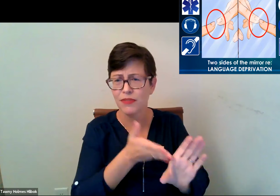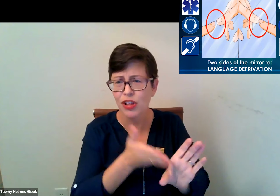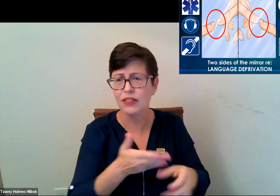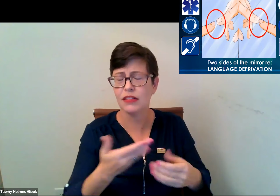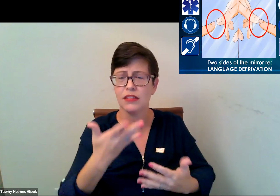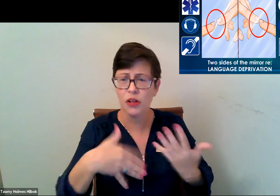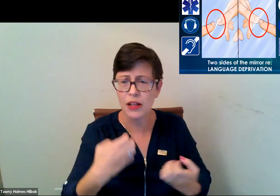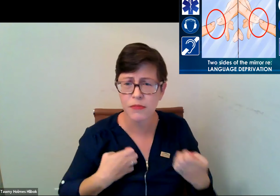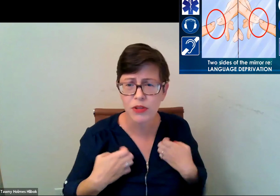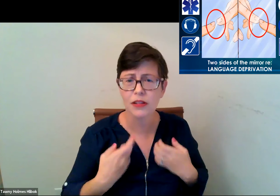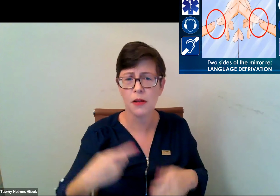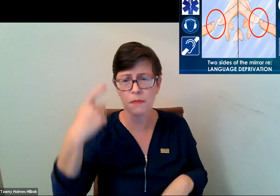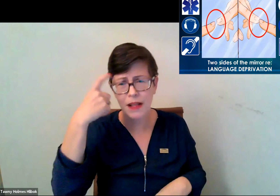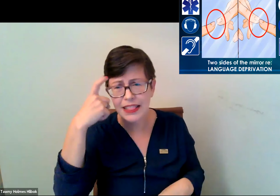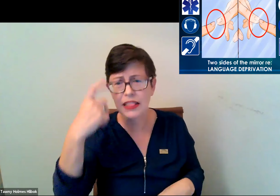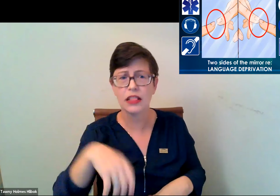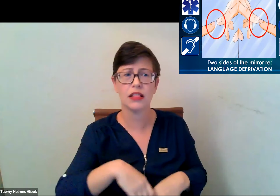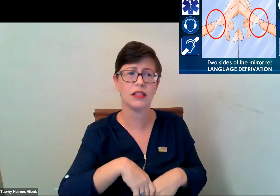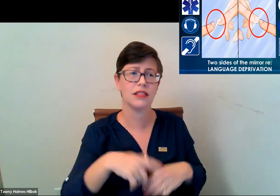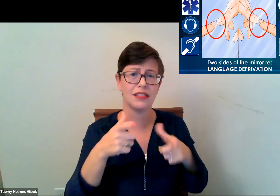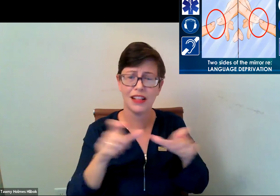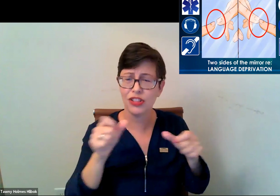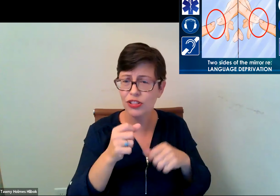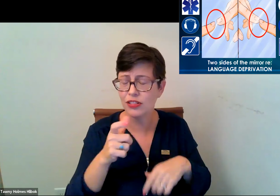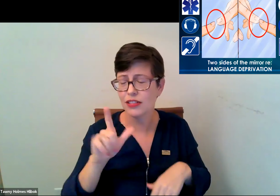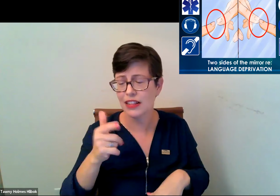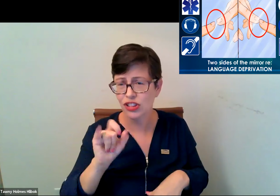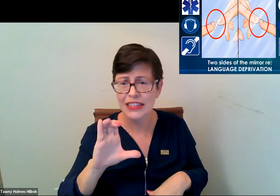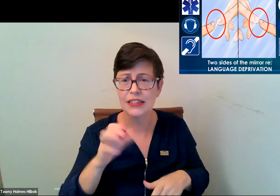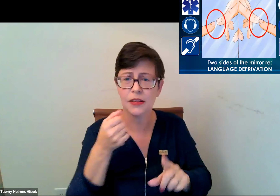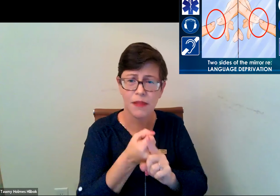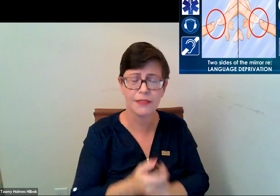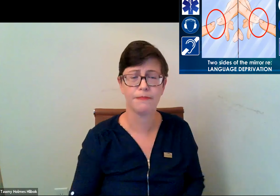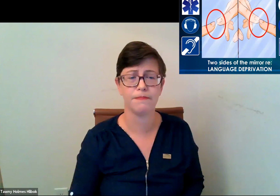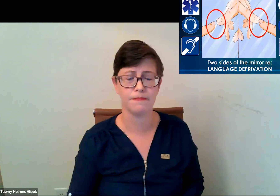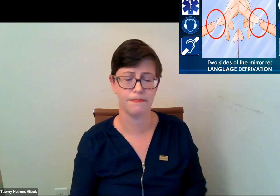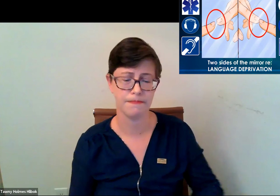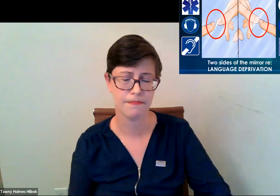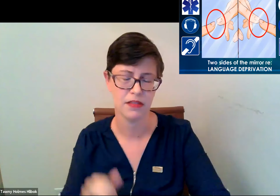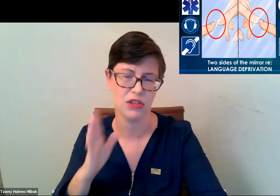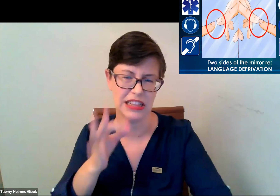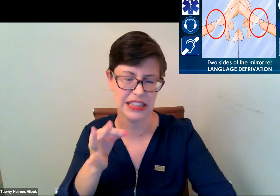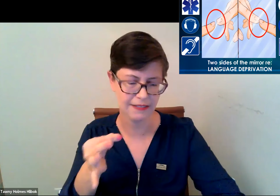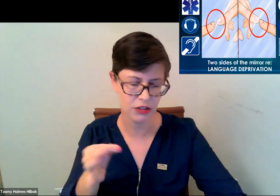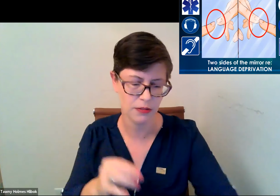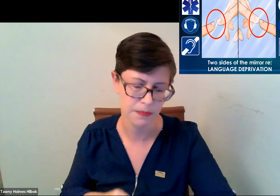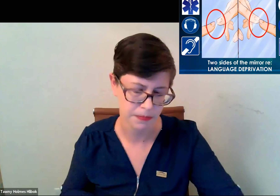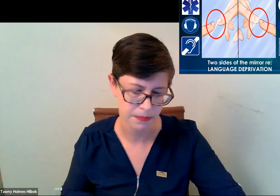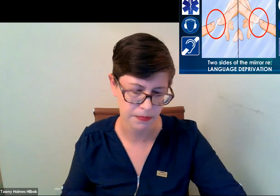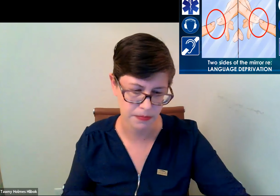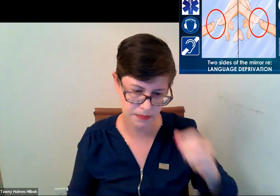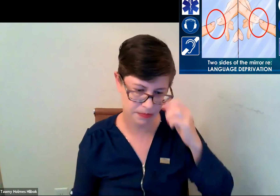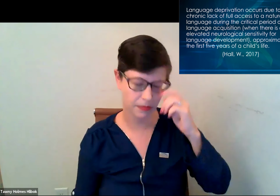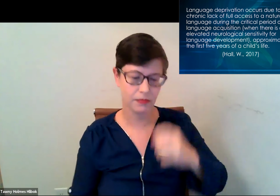thing for us to keep in mind for social and psychological development and its impact.